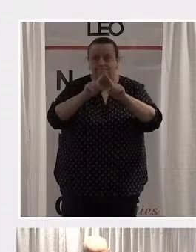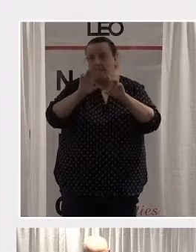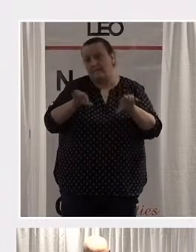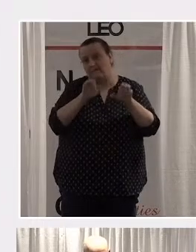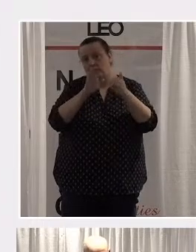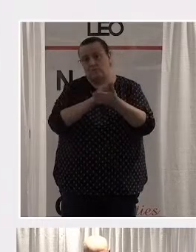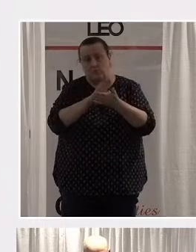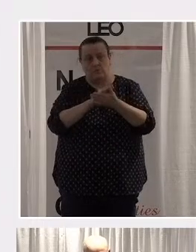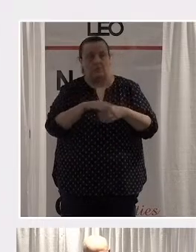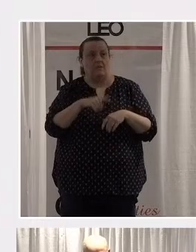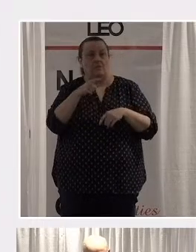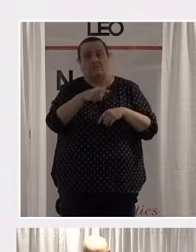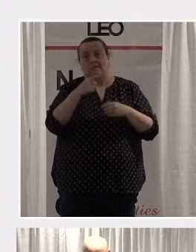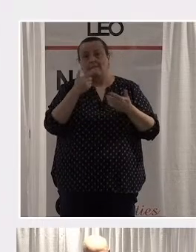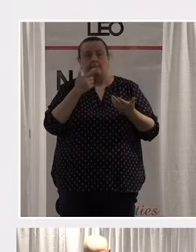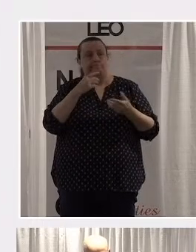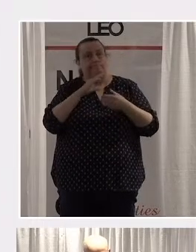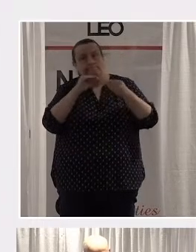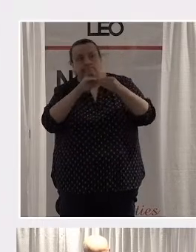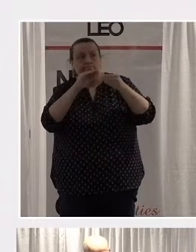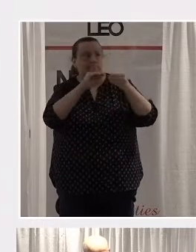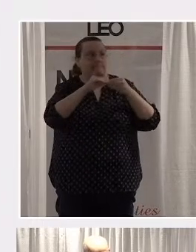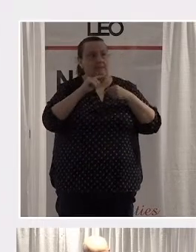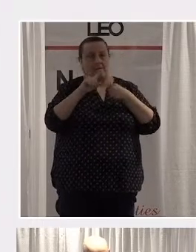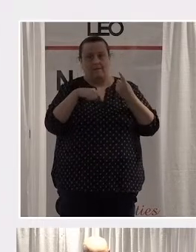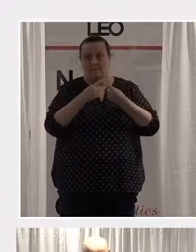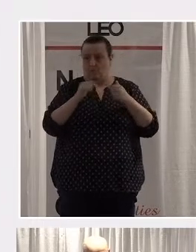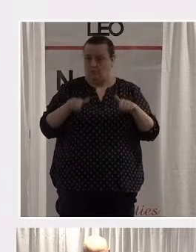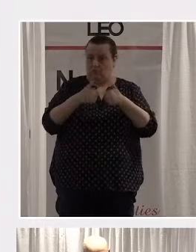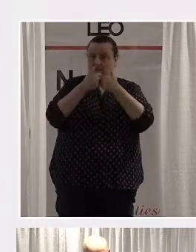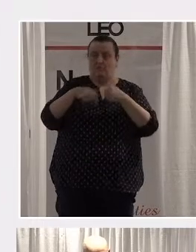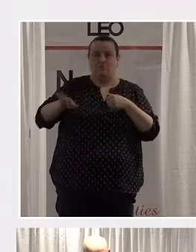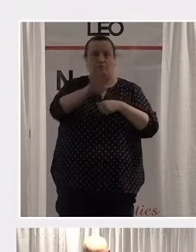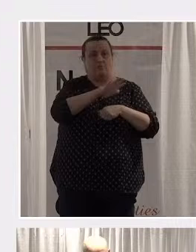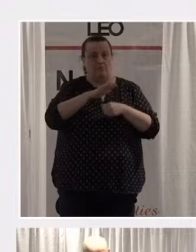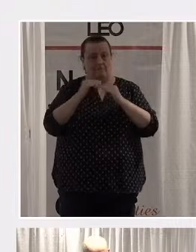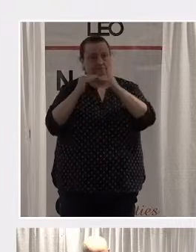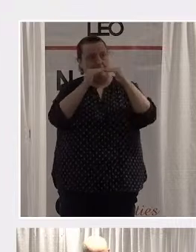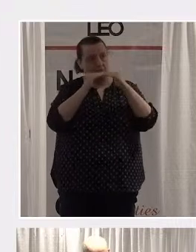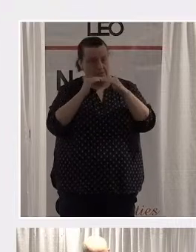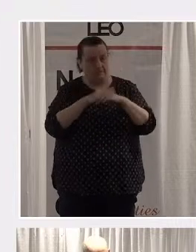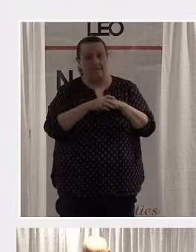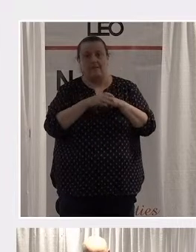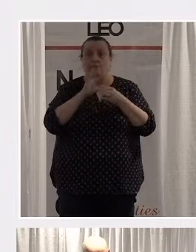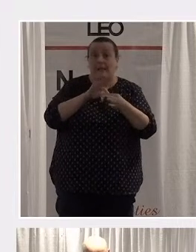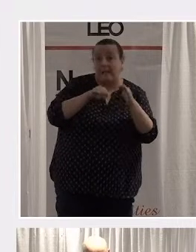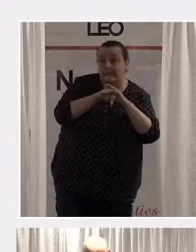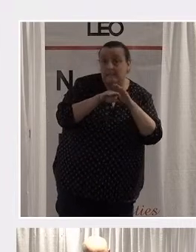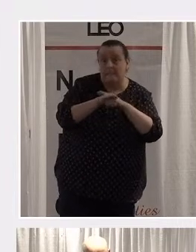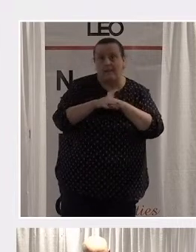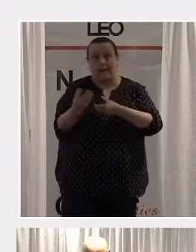ABOUT THE UNIQUE CHALLENGES FACED BY HER FEARS, PARTICULARLY REGARDING ACCESSIBILITY AND INCLUSION